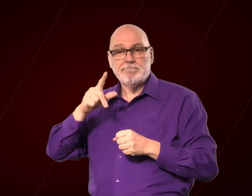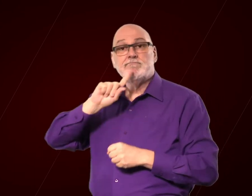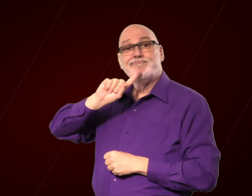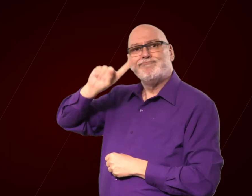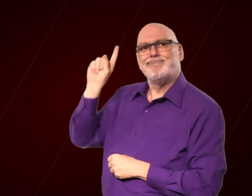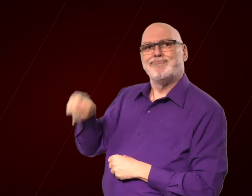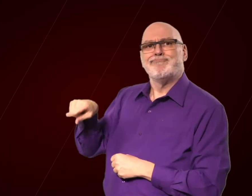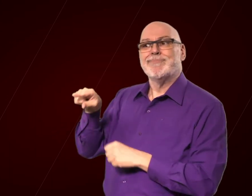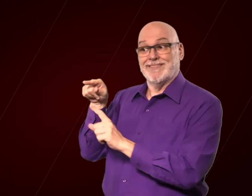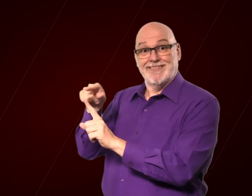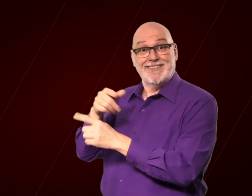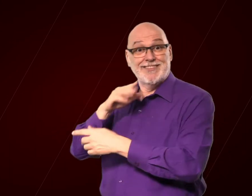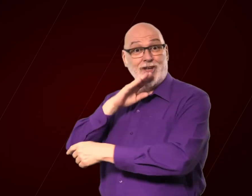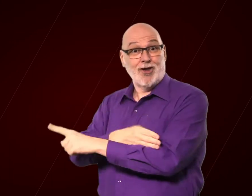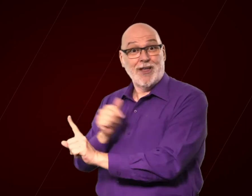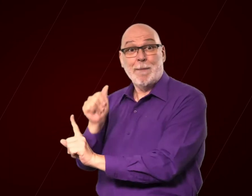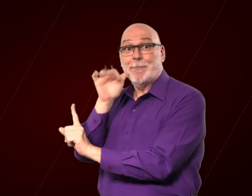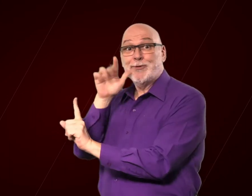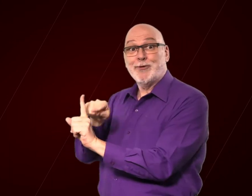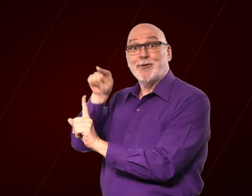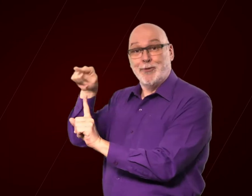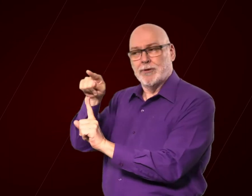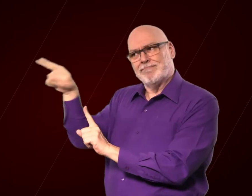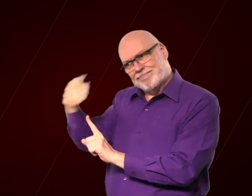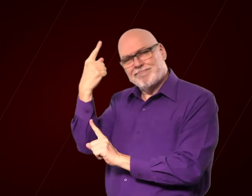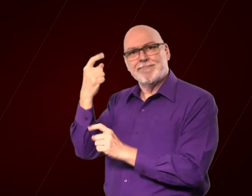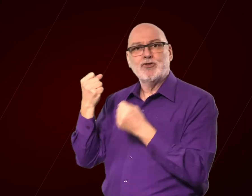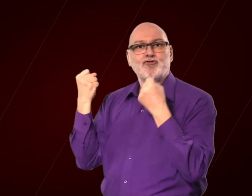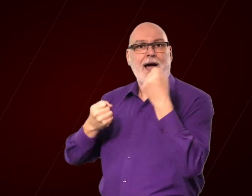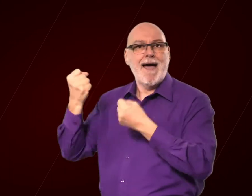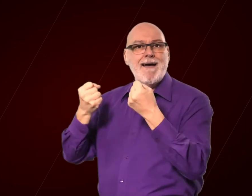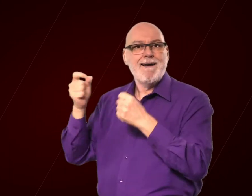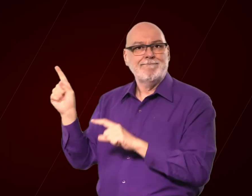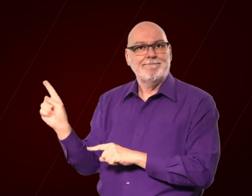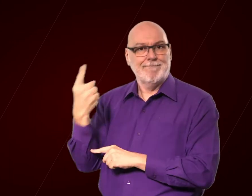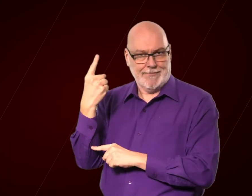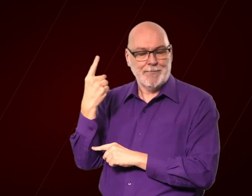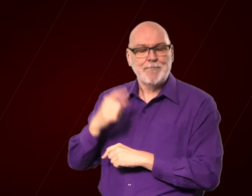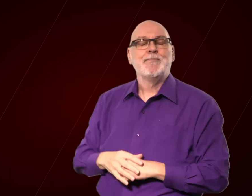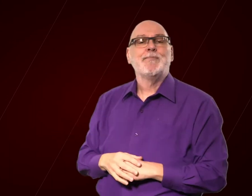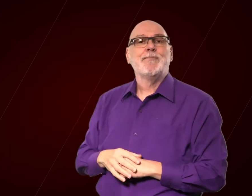he ordered the mother to drive.